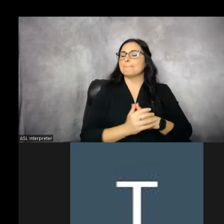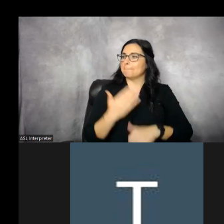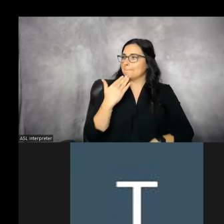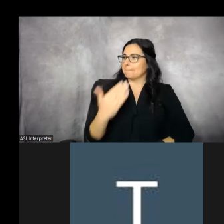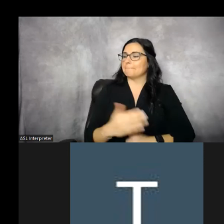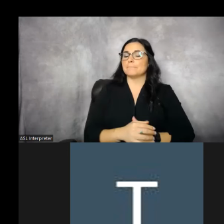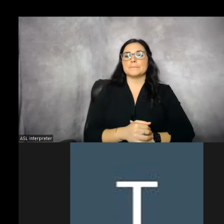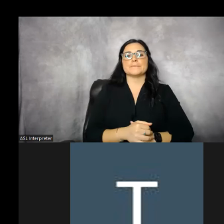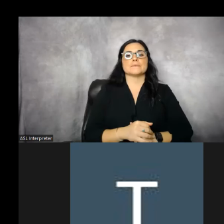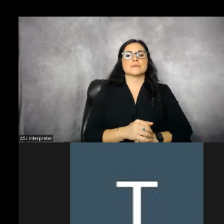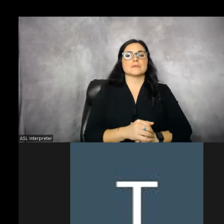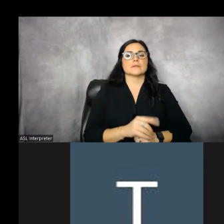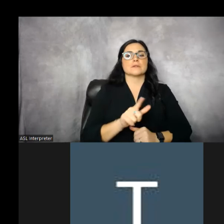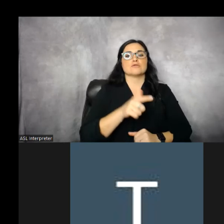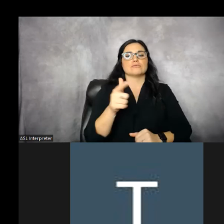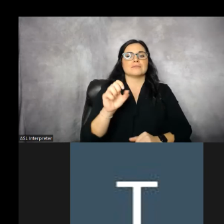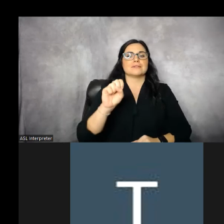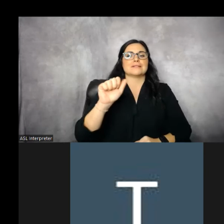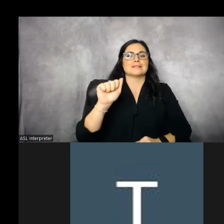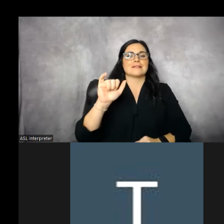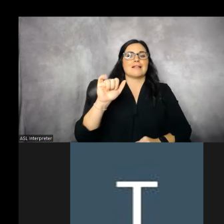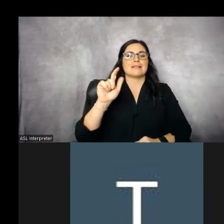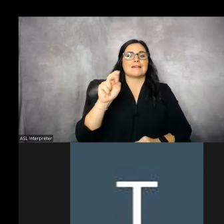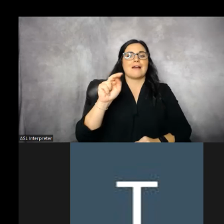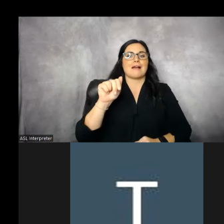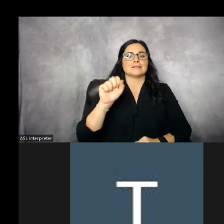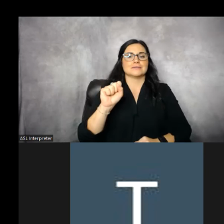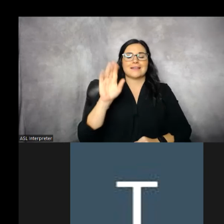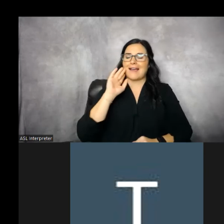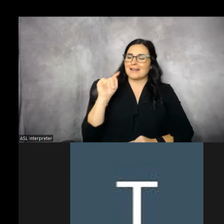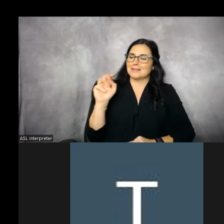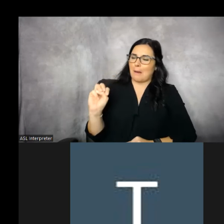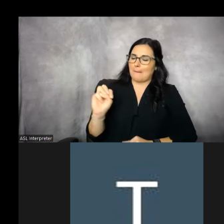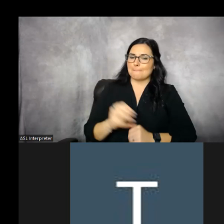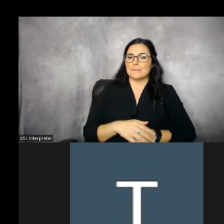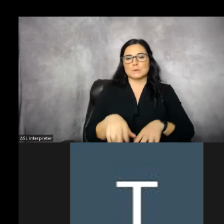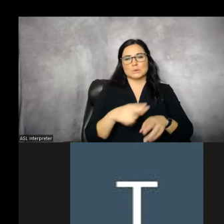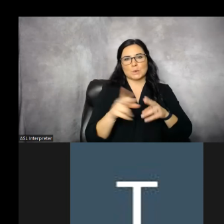And Robert Salinas. Hey, Tom. I had a quick question.